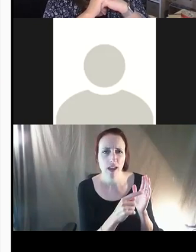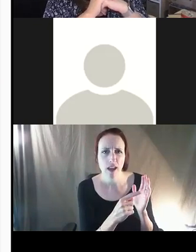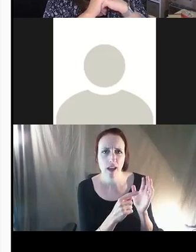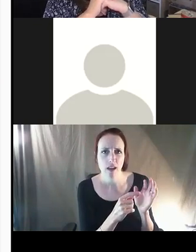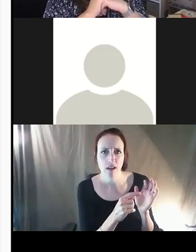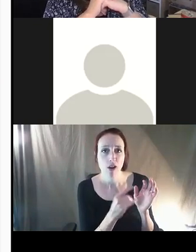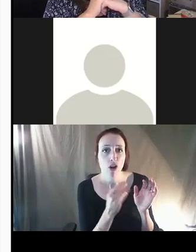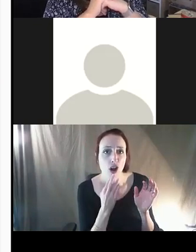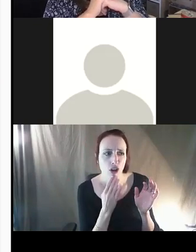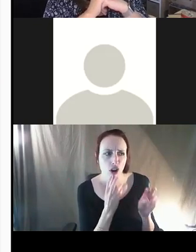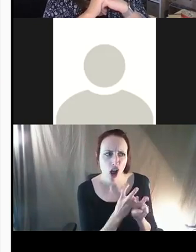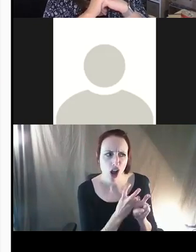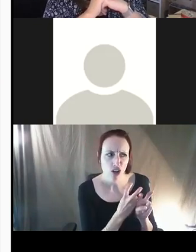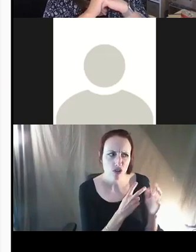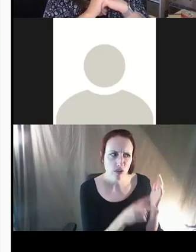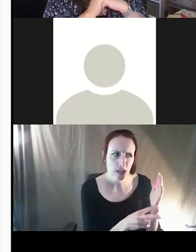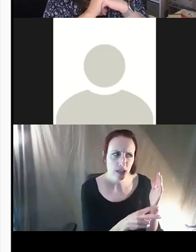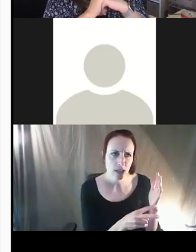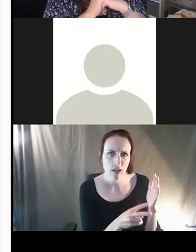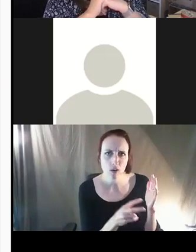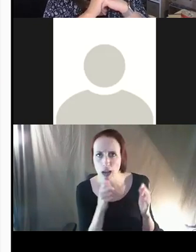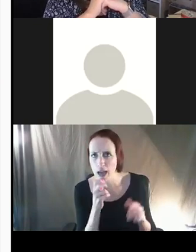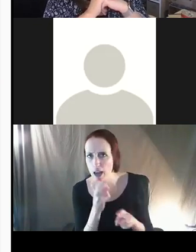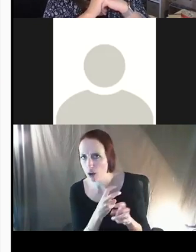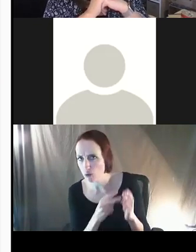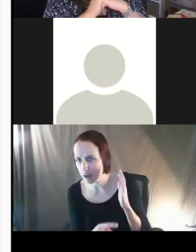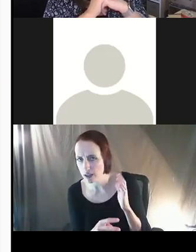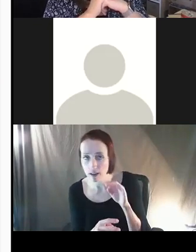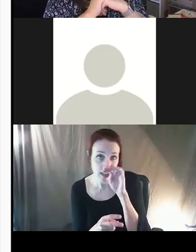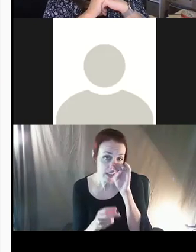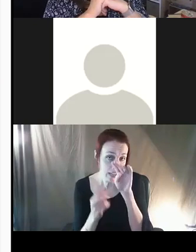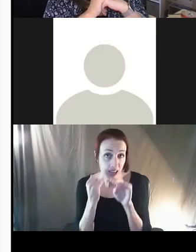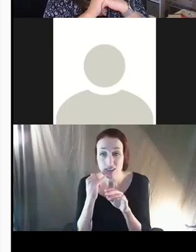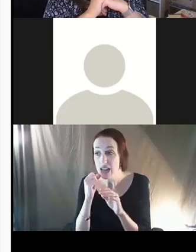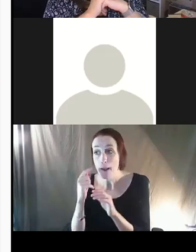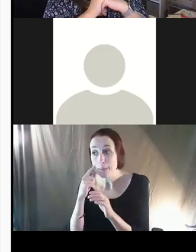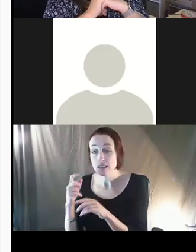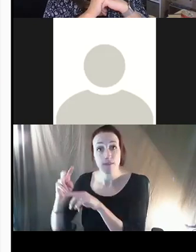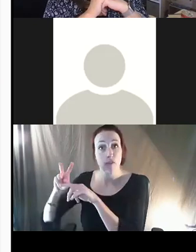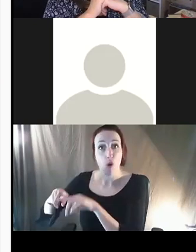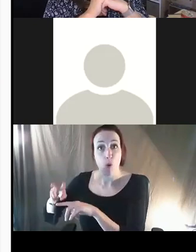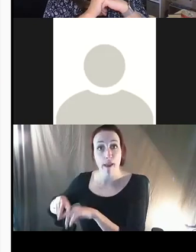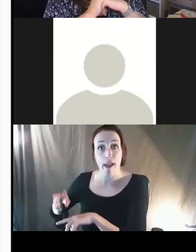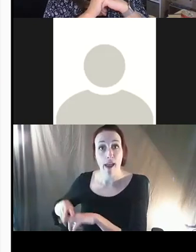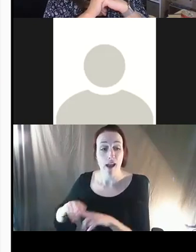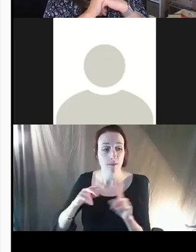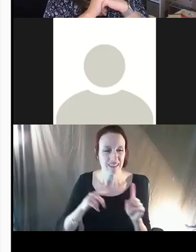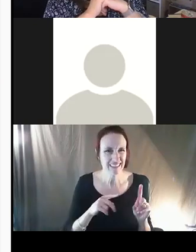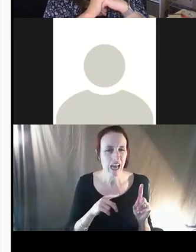If it's not because of the technical terminology, I will use the tool to help me lower those sections.